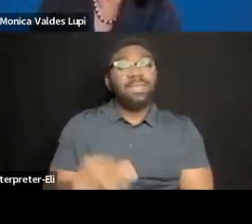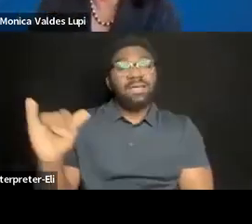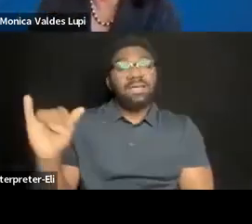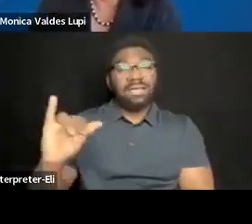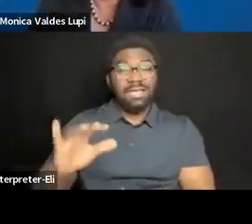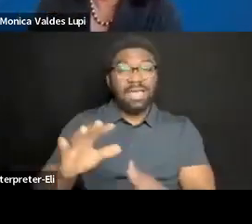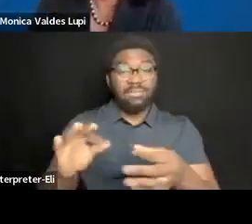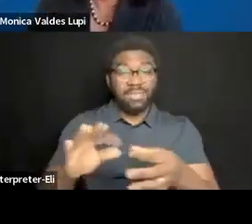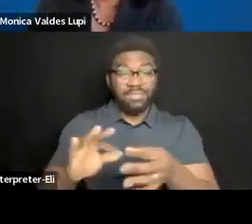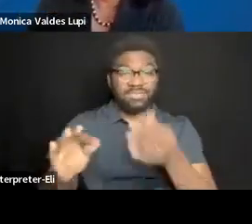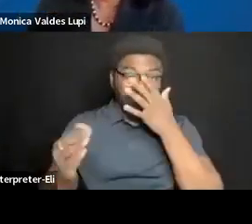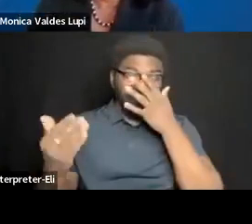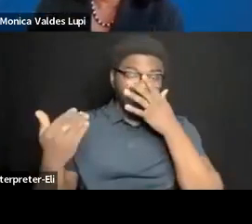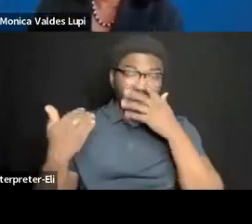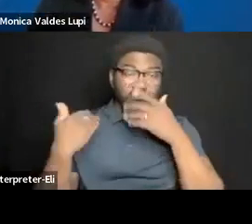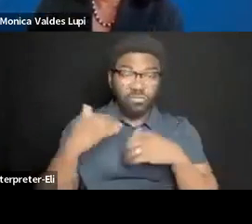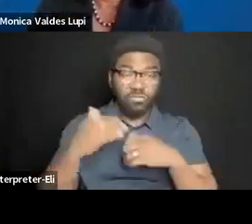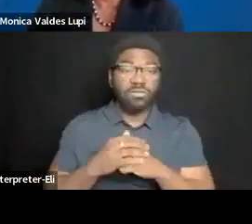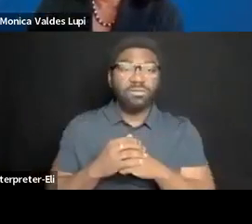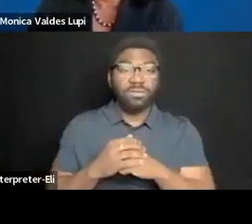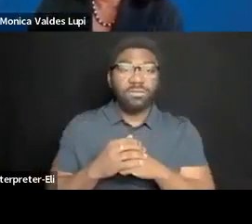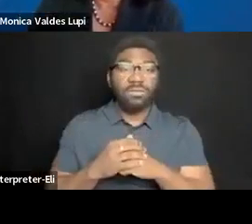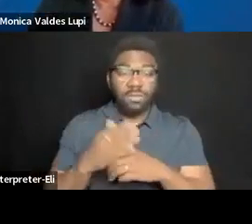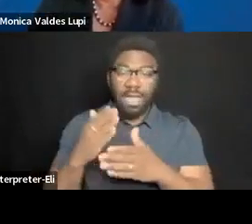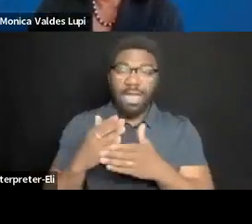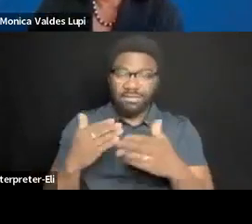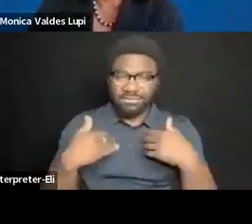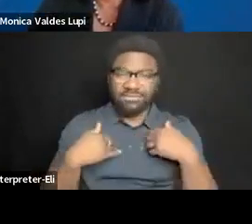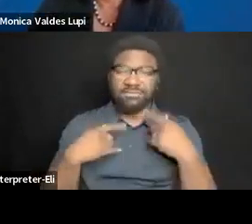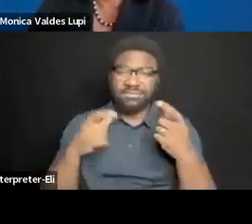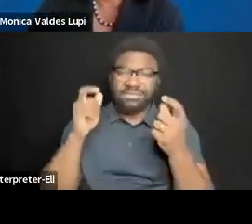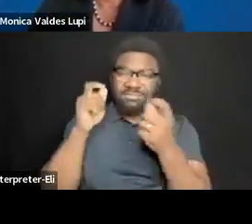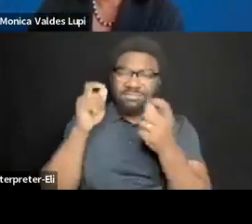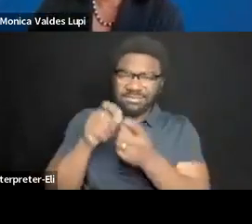there's some very specific language in the guidance